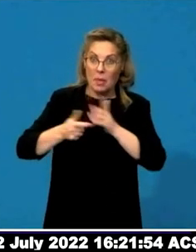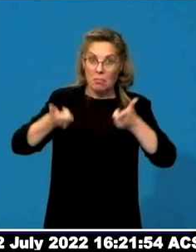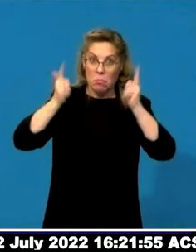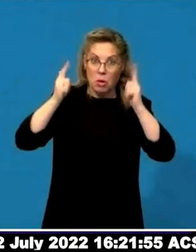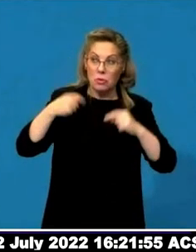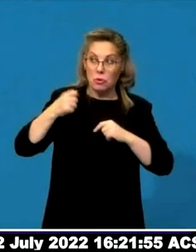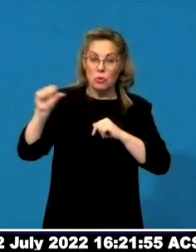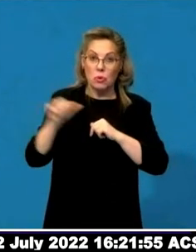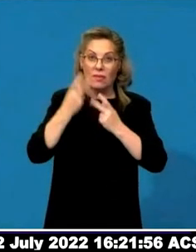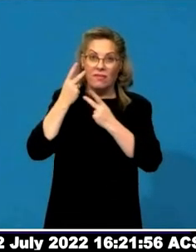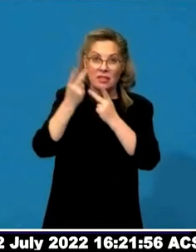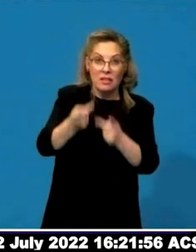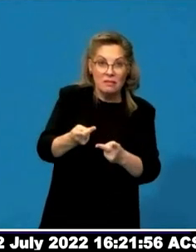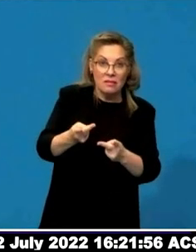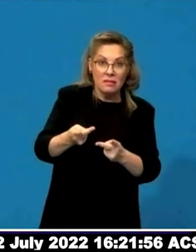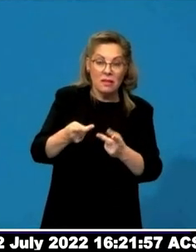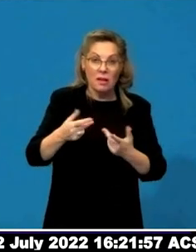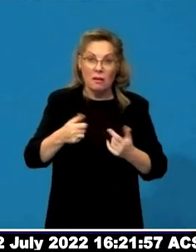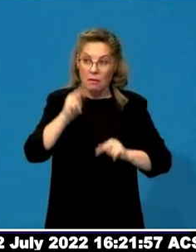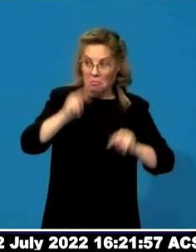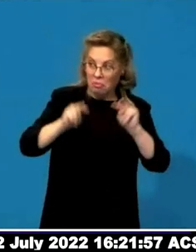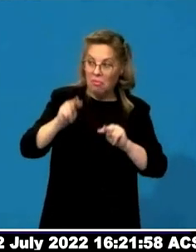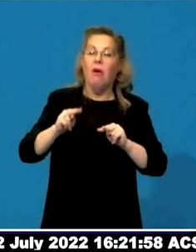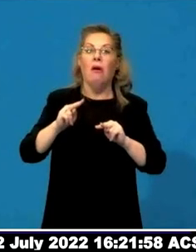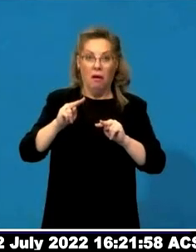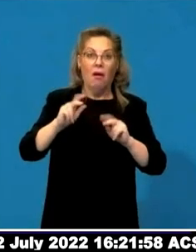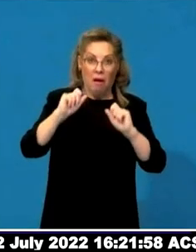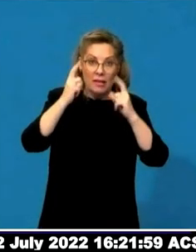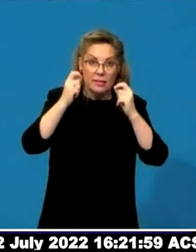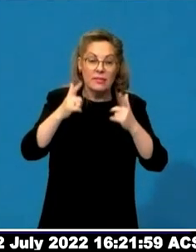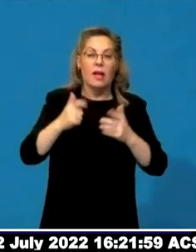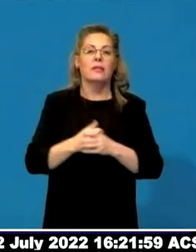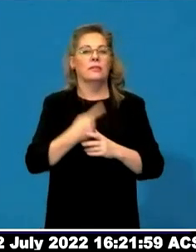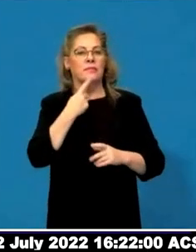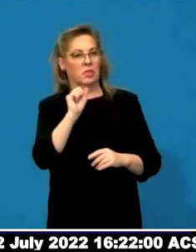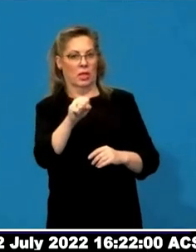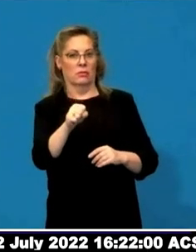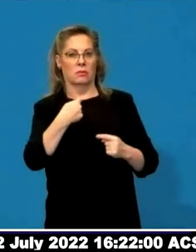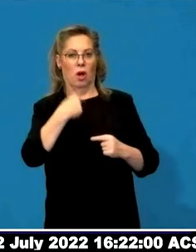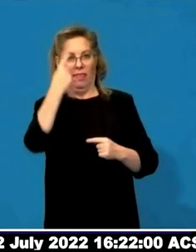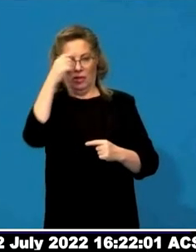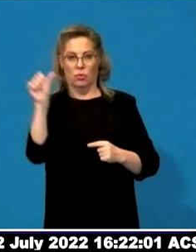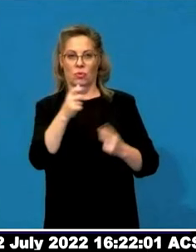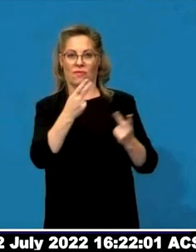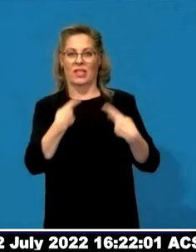Yeah, yeah. Yes, come and observe, yeah. And if in are any other Ailan people